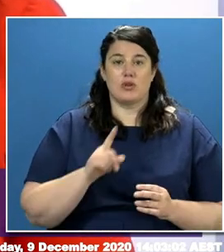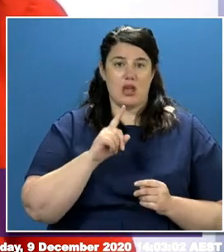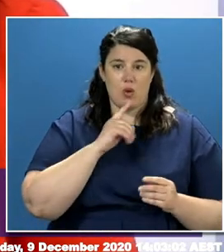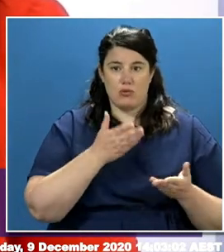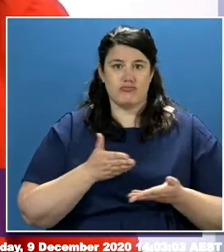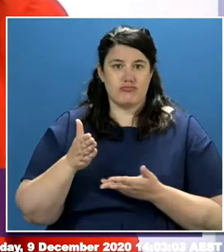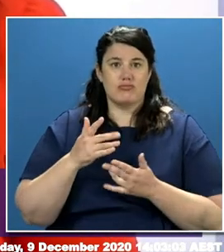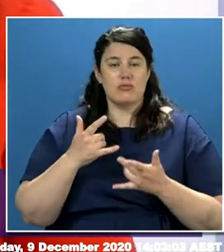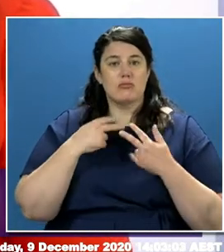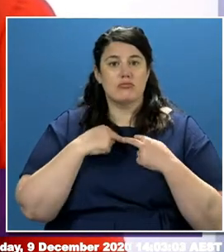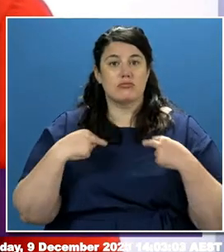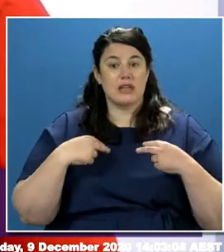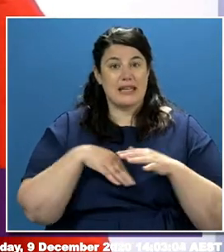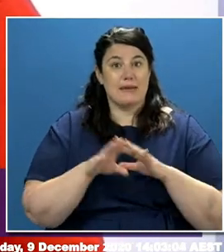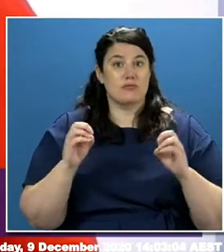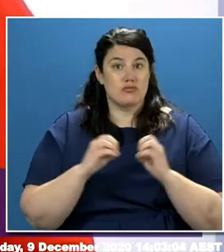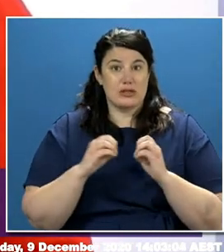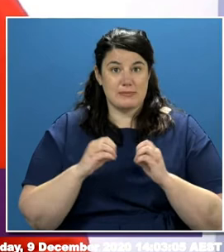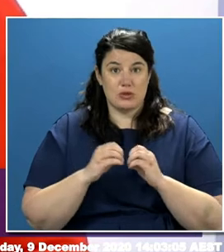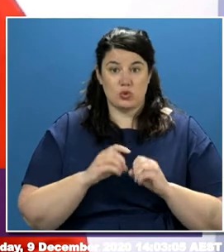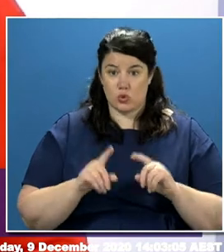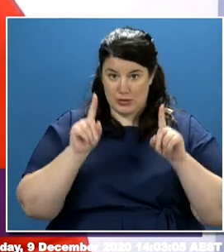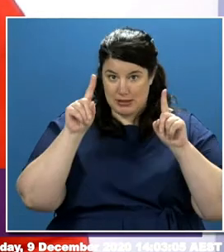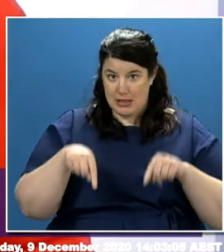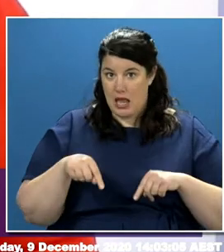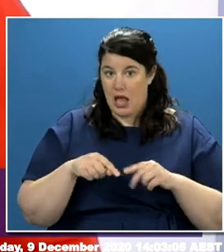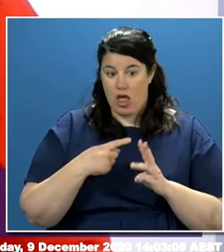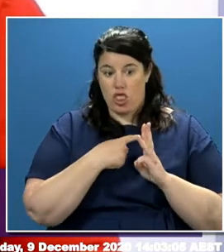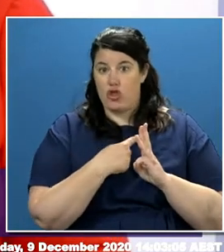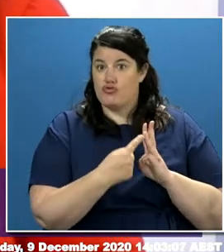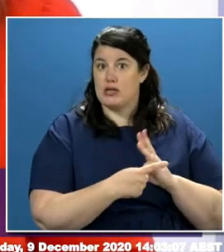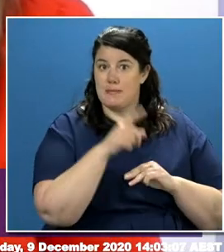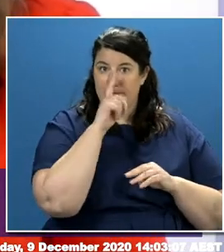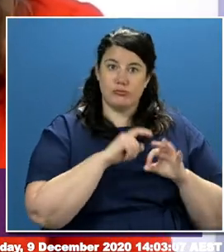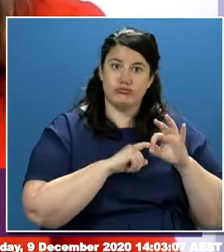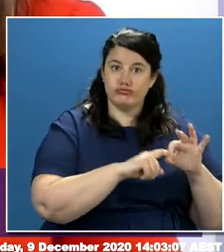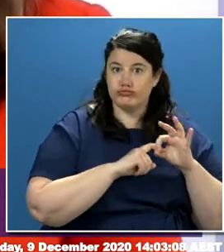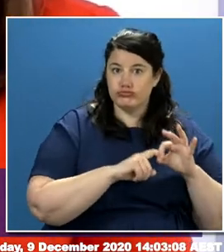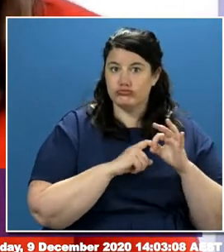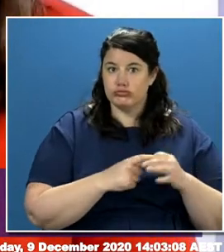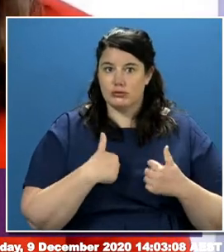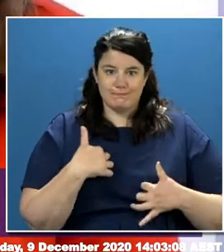room to start our next witnesses and we have the panel of three. I'm looking forward to hearing their evidence.